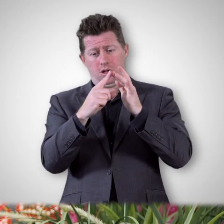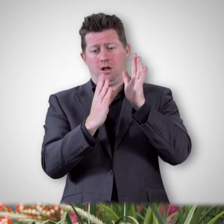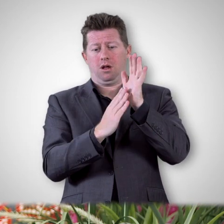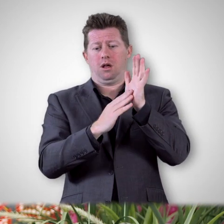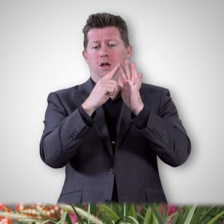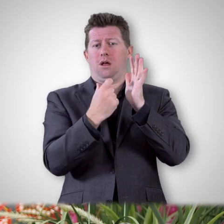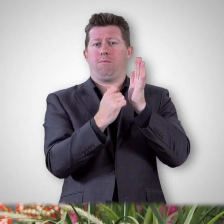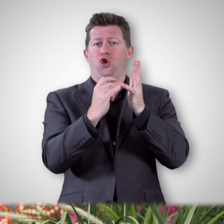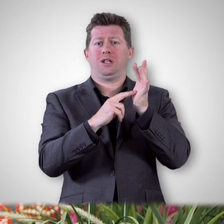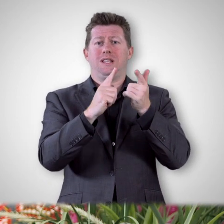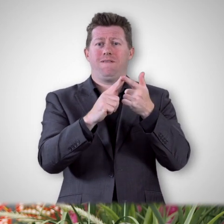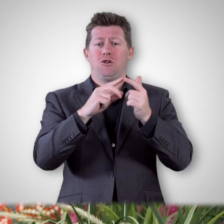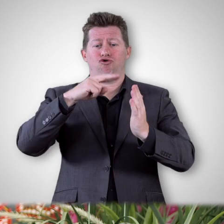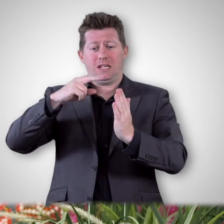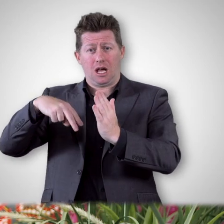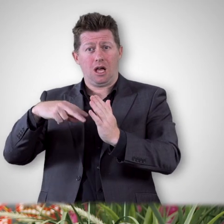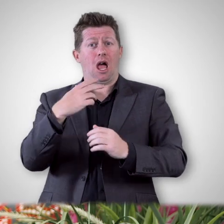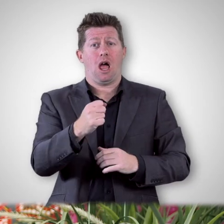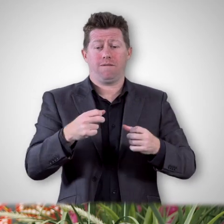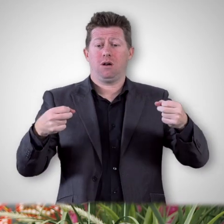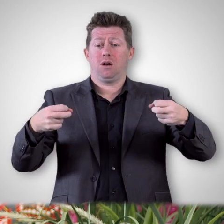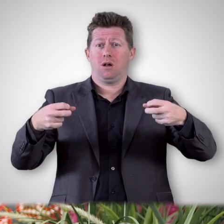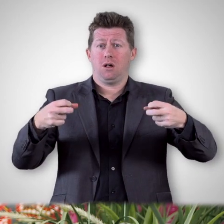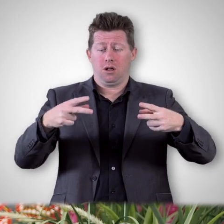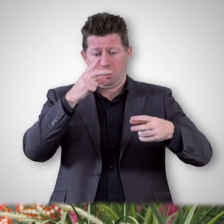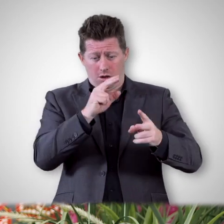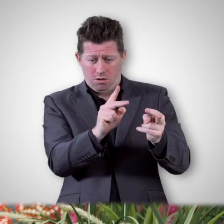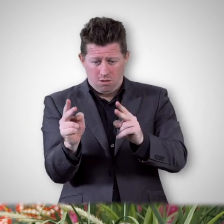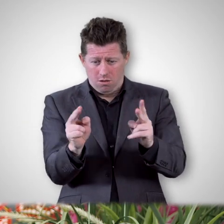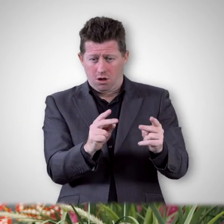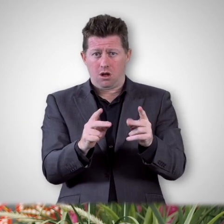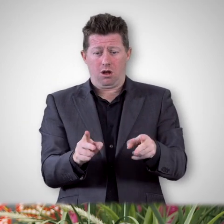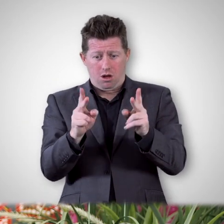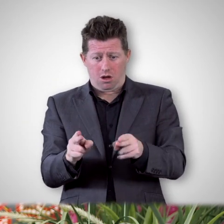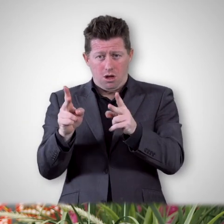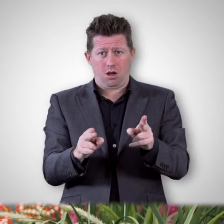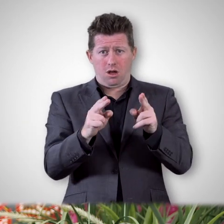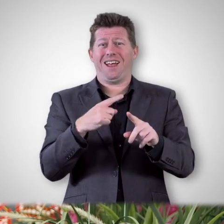includes closed captions that can be changed and edited, and the best one is it provides a